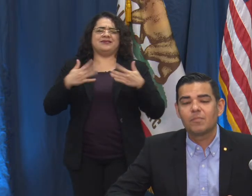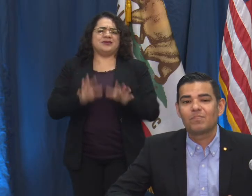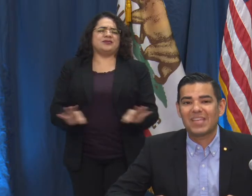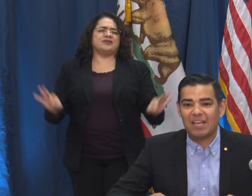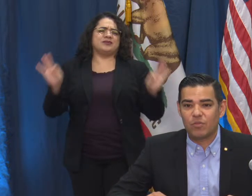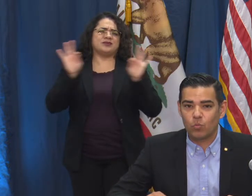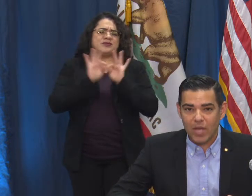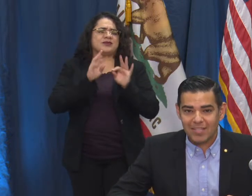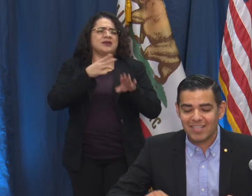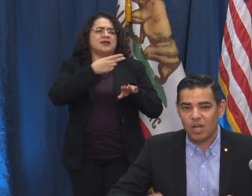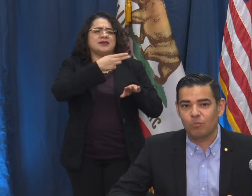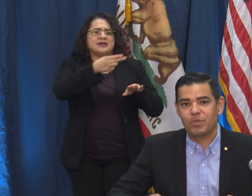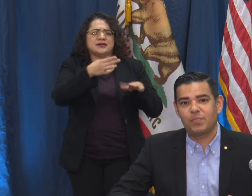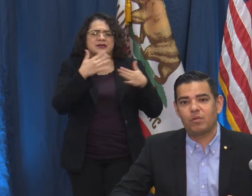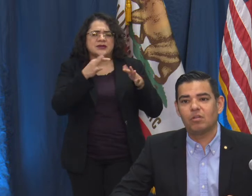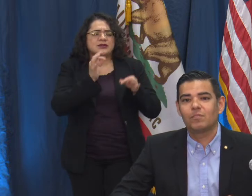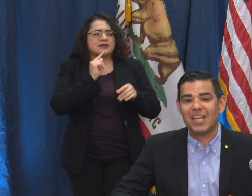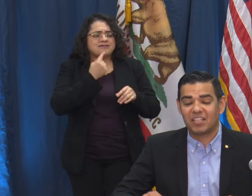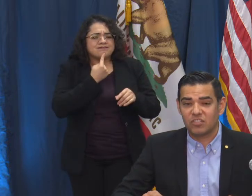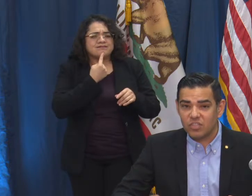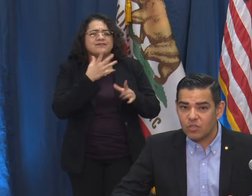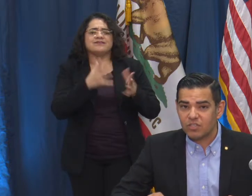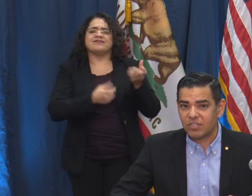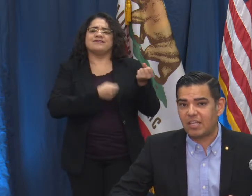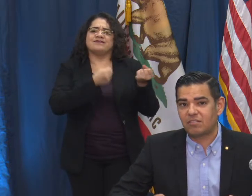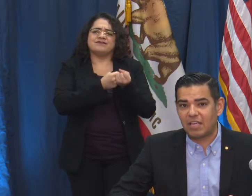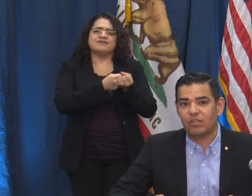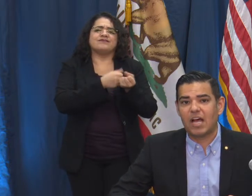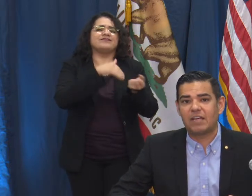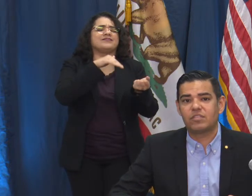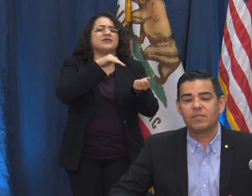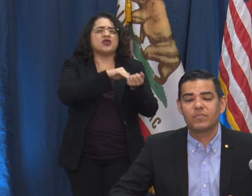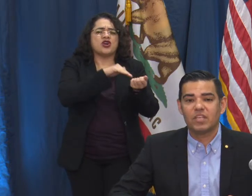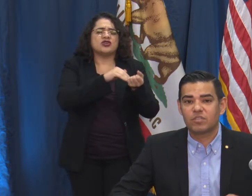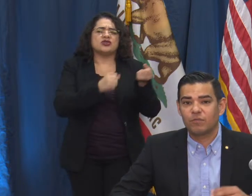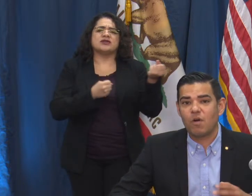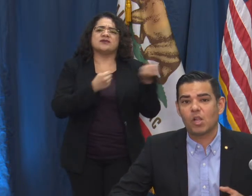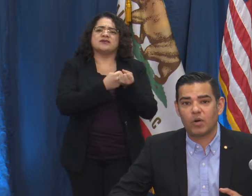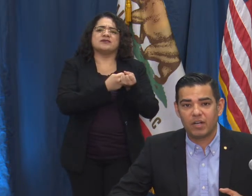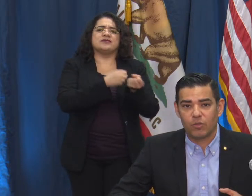the way to help people and continue to save lives is to follow our Health